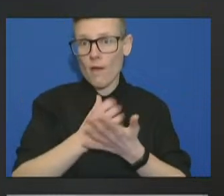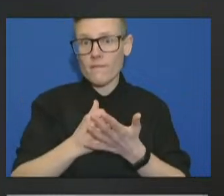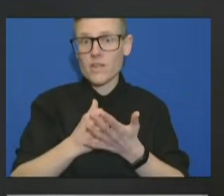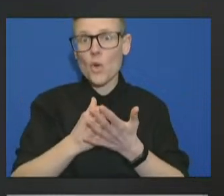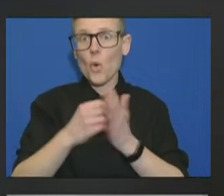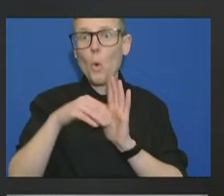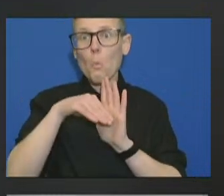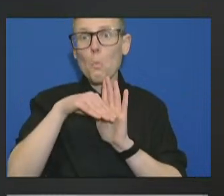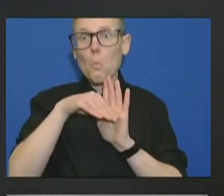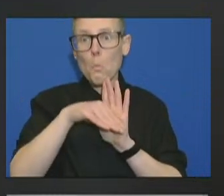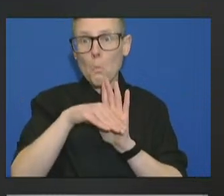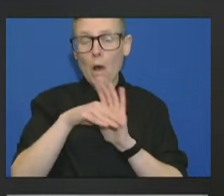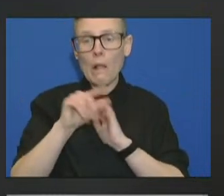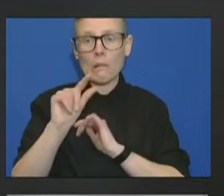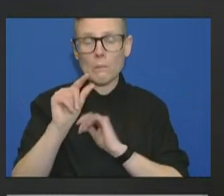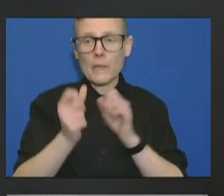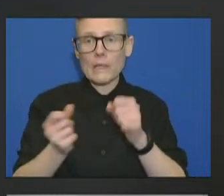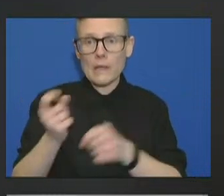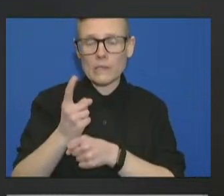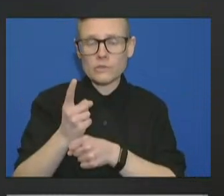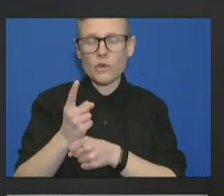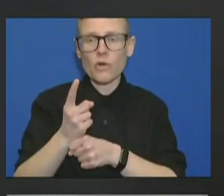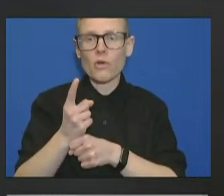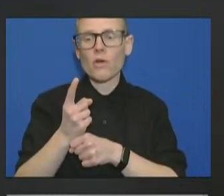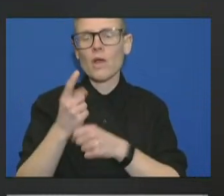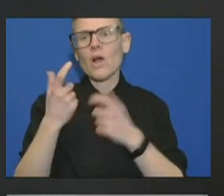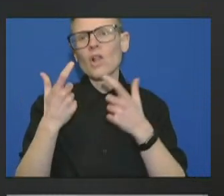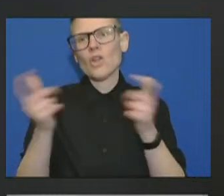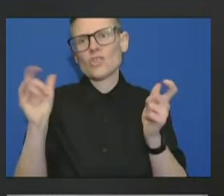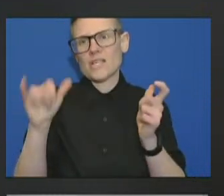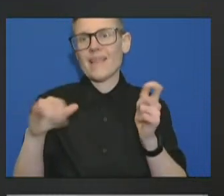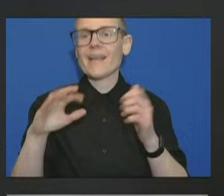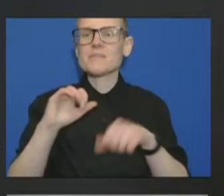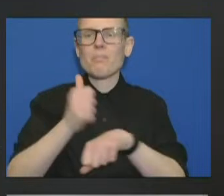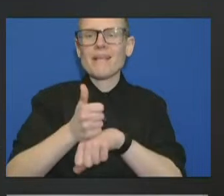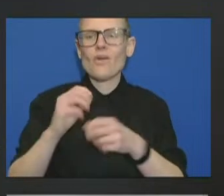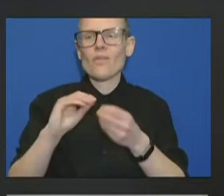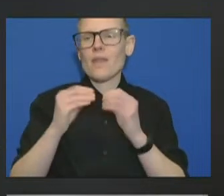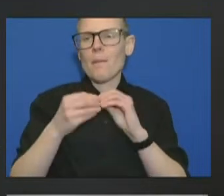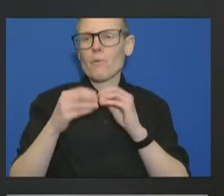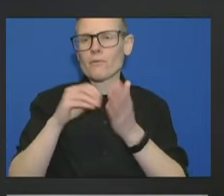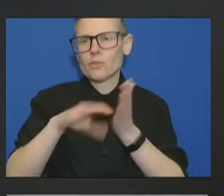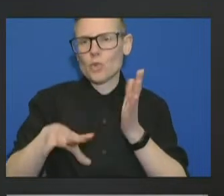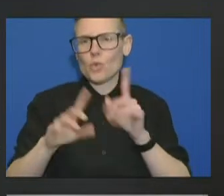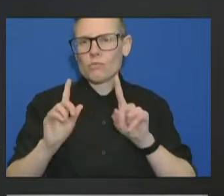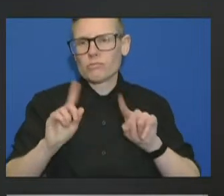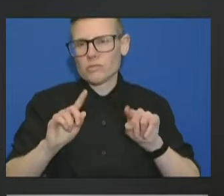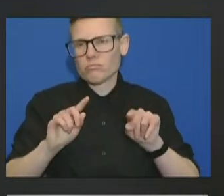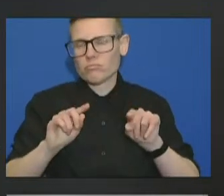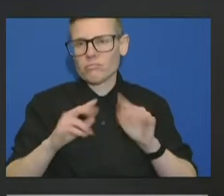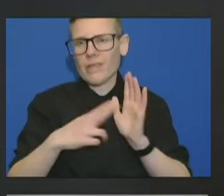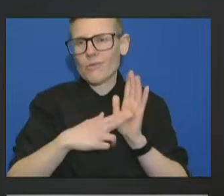about. Our our federal revenue did go down a little bit next